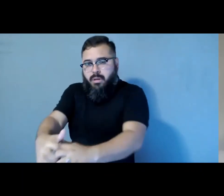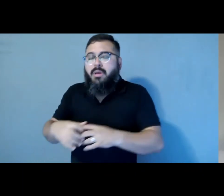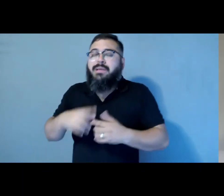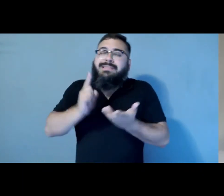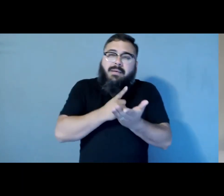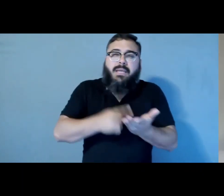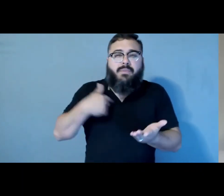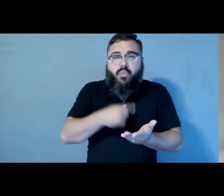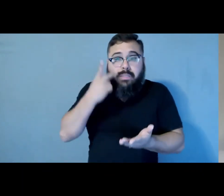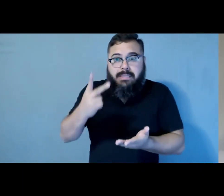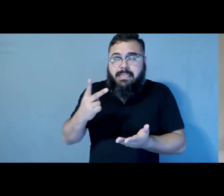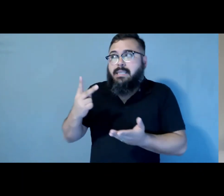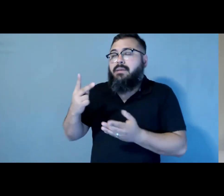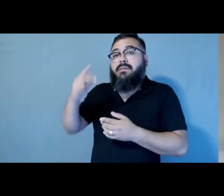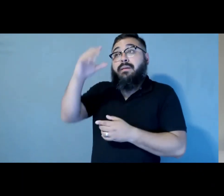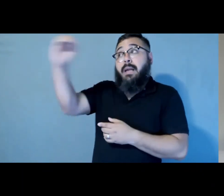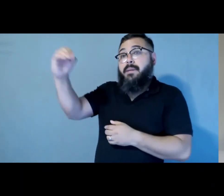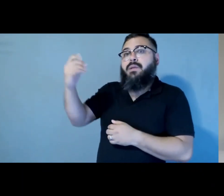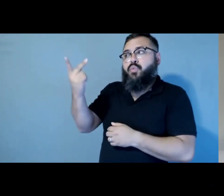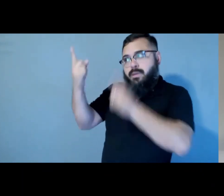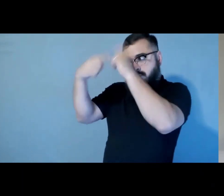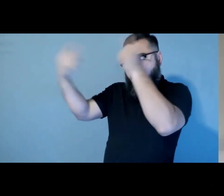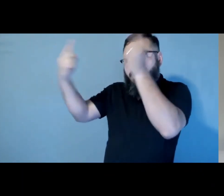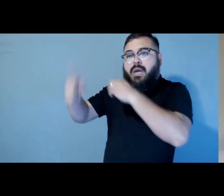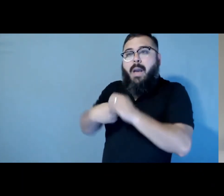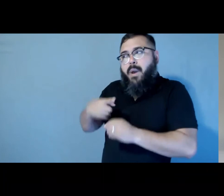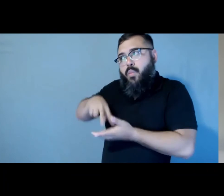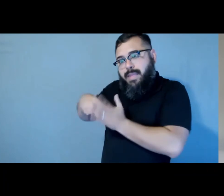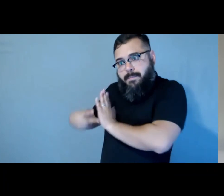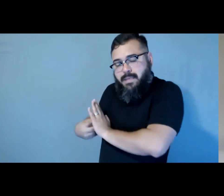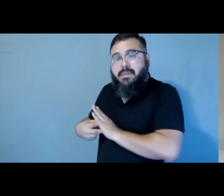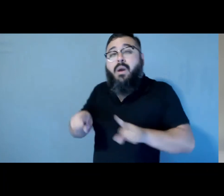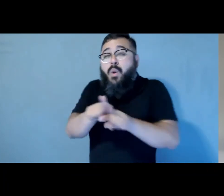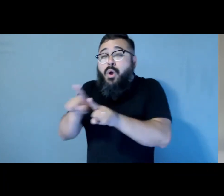with employers about what that means. And we also have to remind our clients sometimes